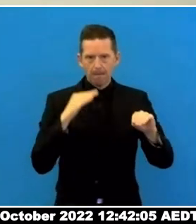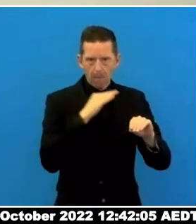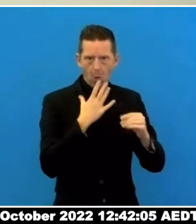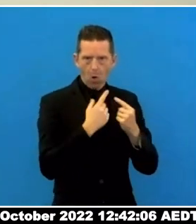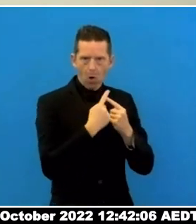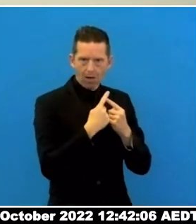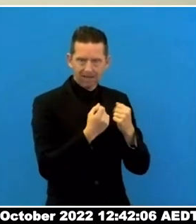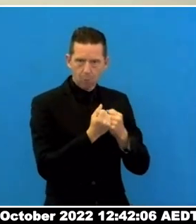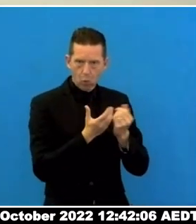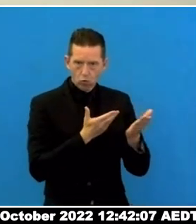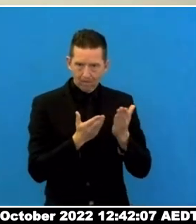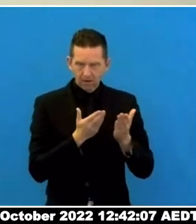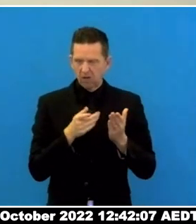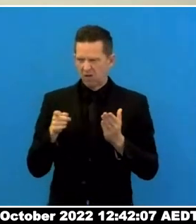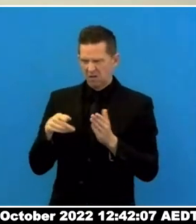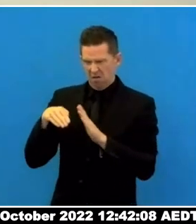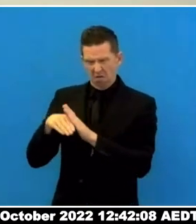He wasn't able to be left alone at this stage.